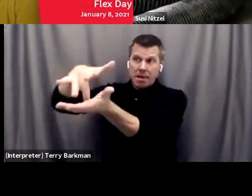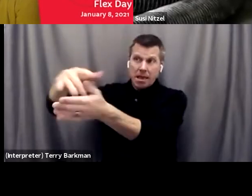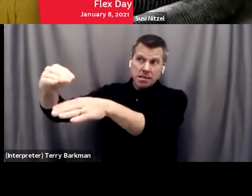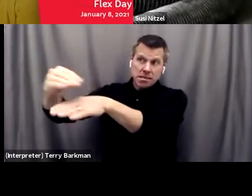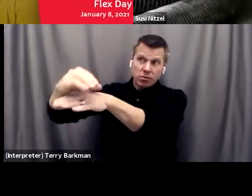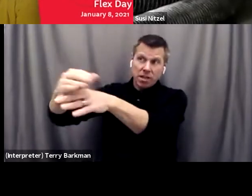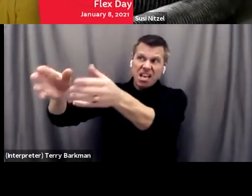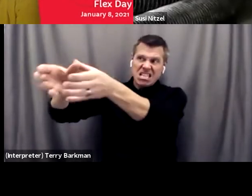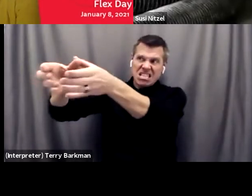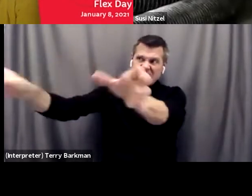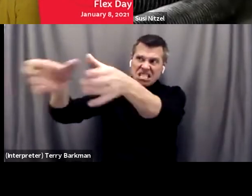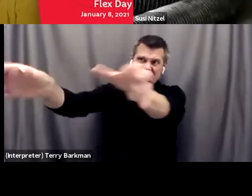per pathway? Or division?